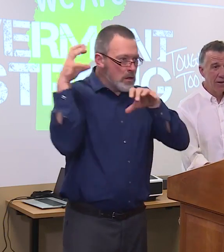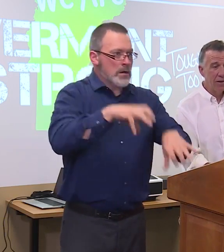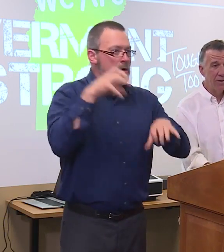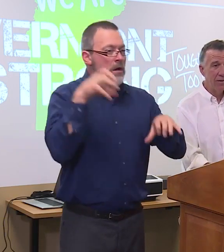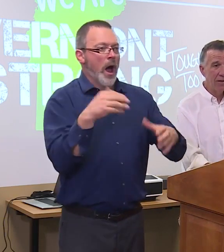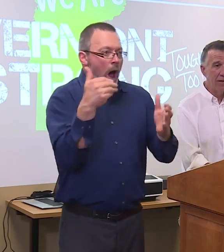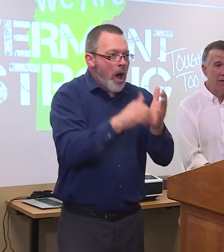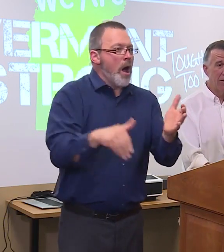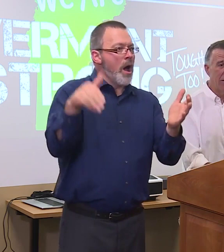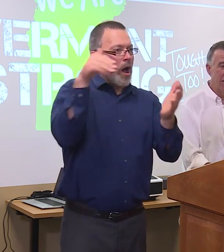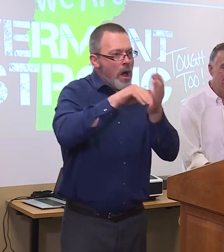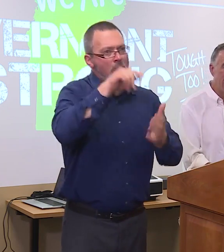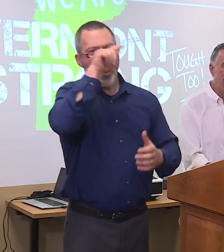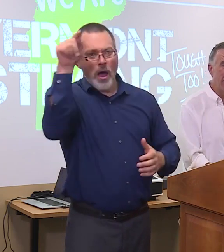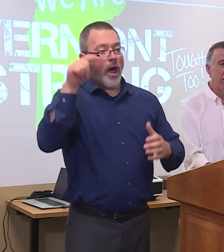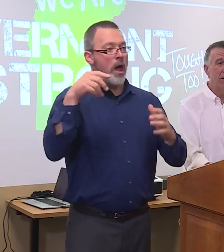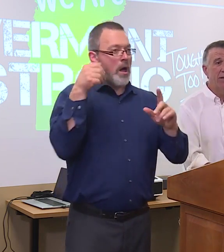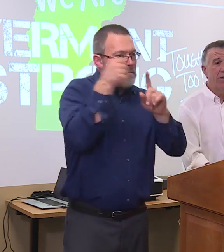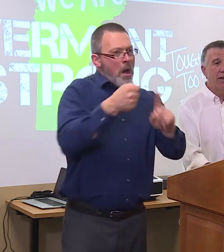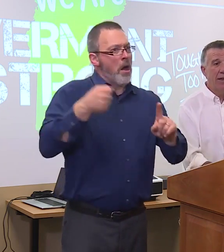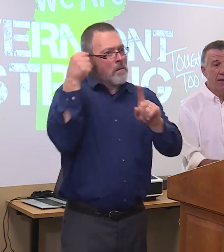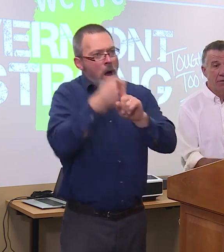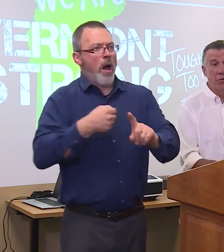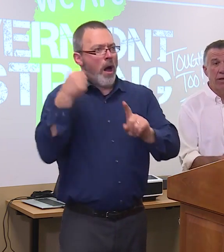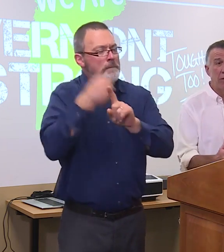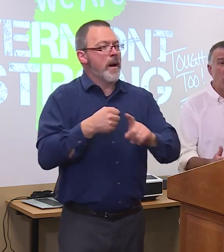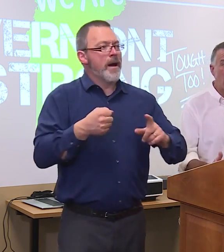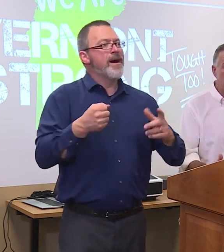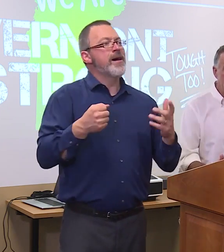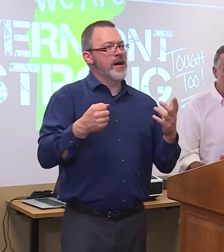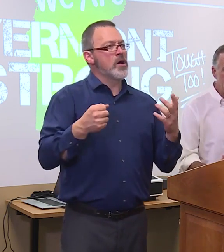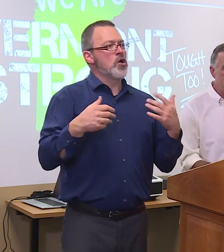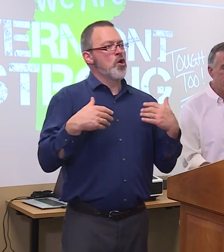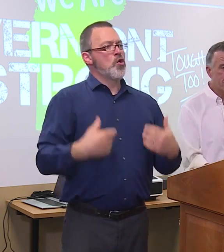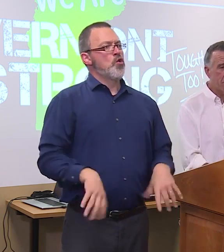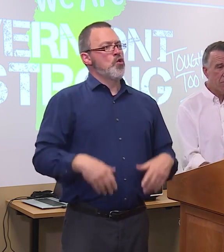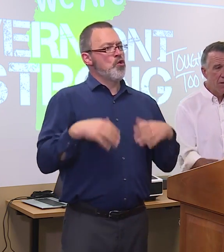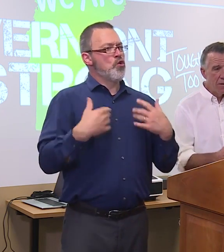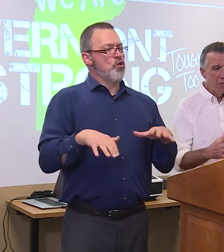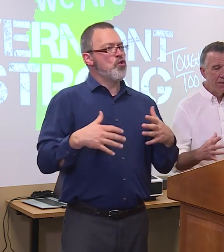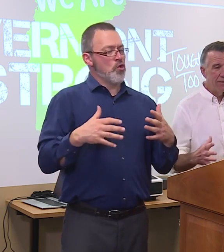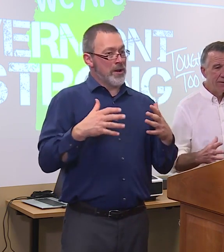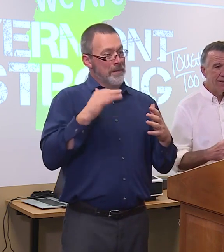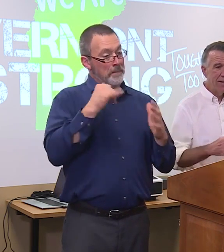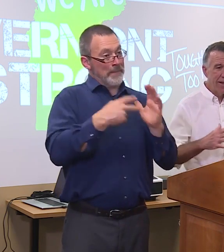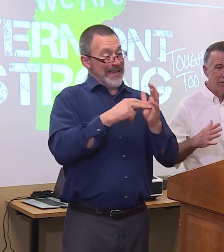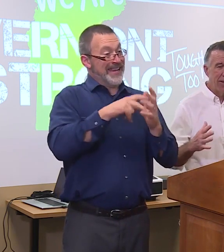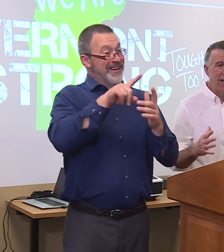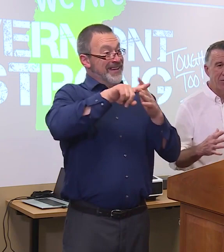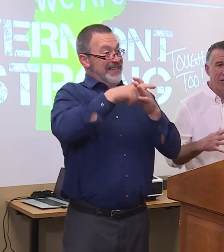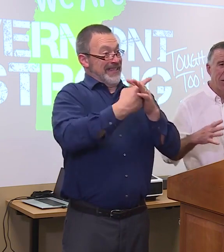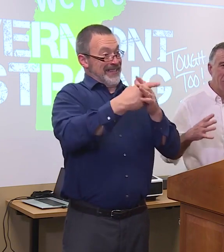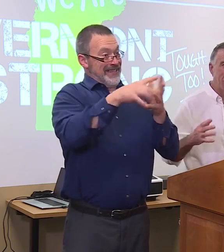11;34;05;18- 11;34;22;02 scott <THIS IS A LITTLE DIFFERENT WE'VE HAD MULTIPLE MULTIPLE SYSTEMS THAT HAVE